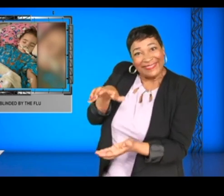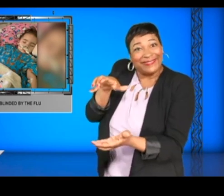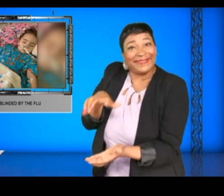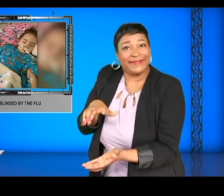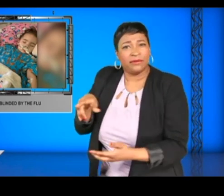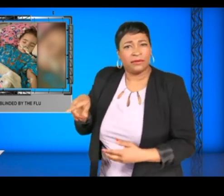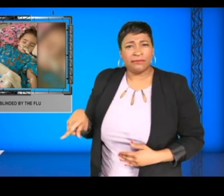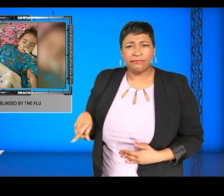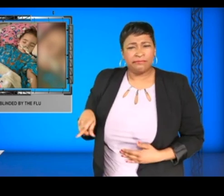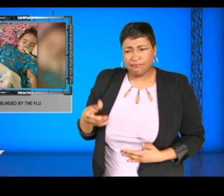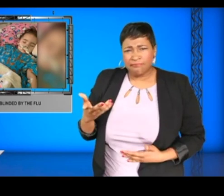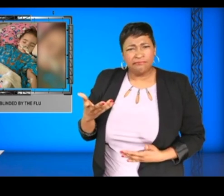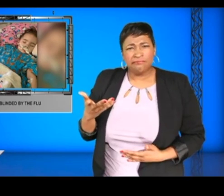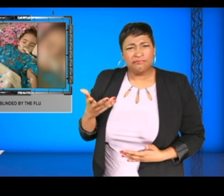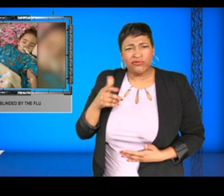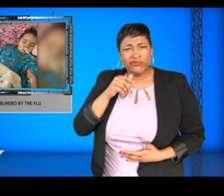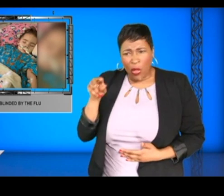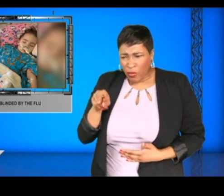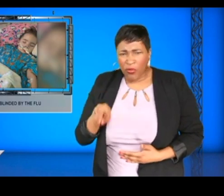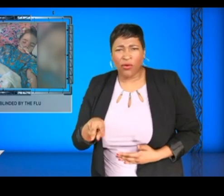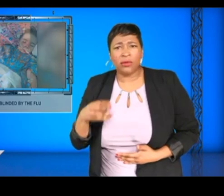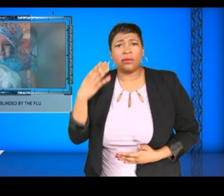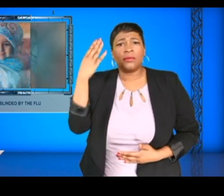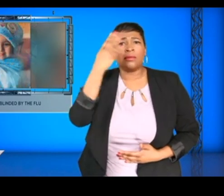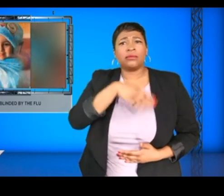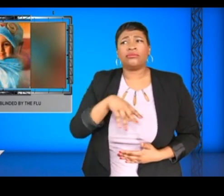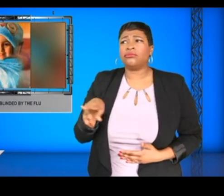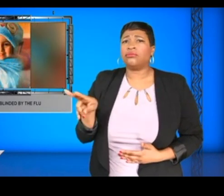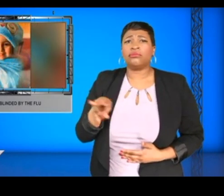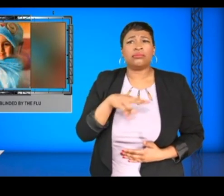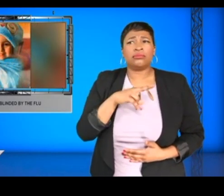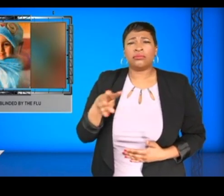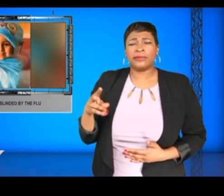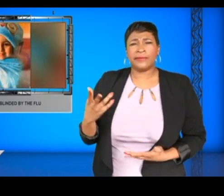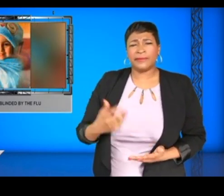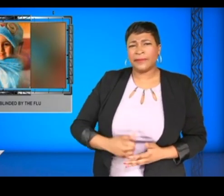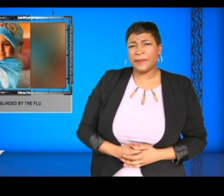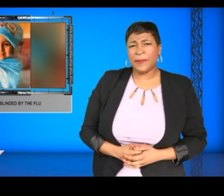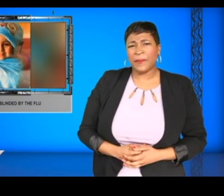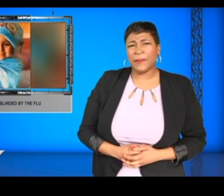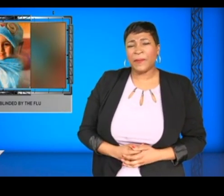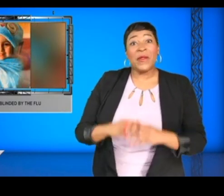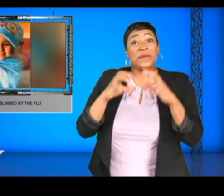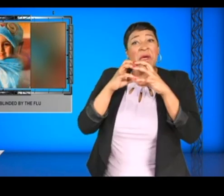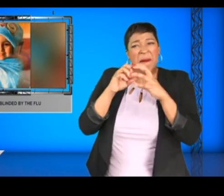of her, she didn't look at it.